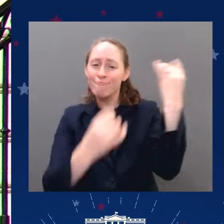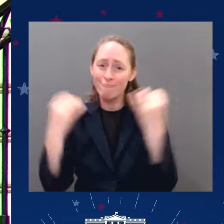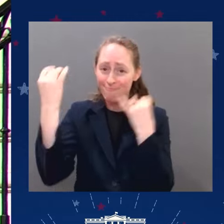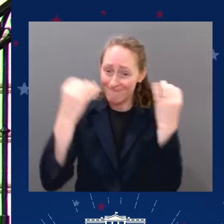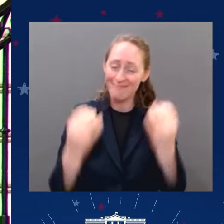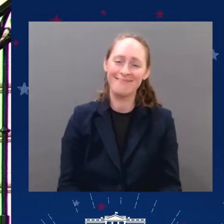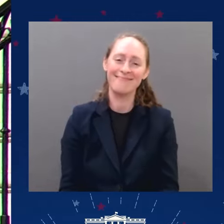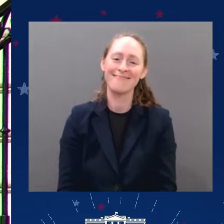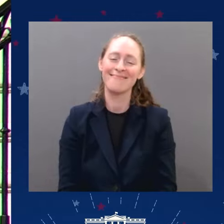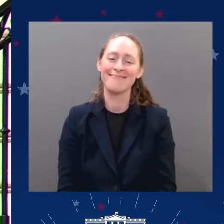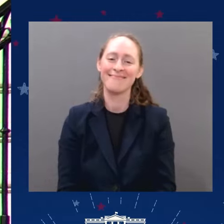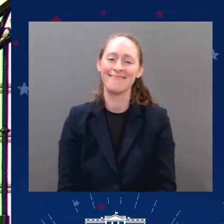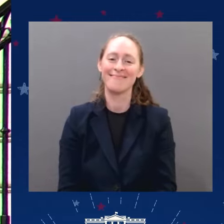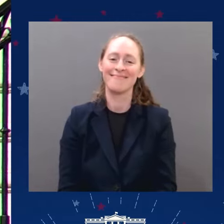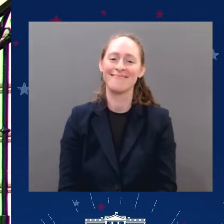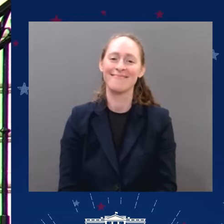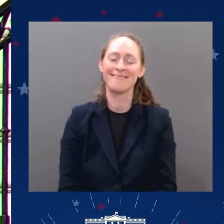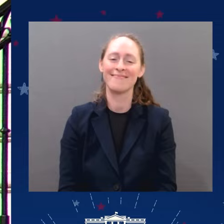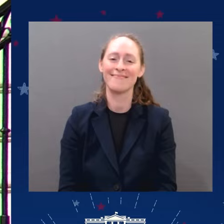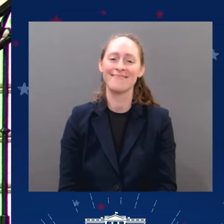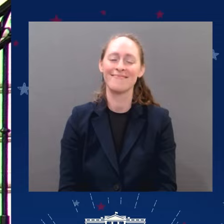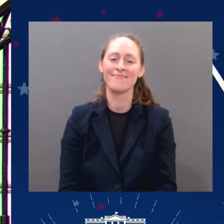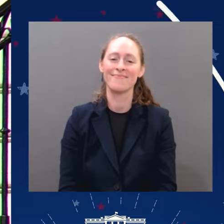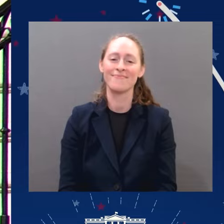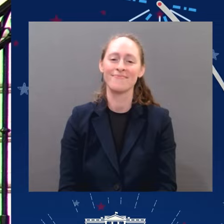The way you heed the call of duty without complaint.